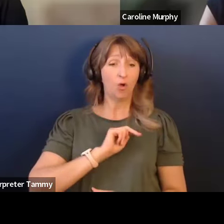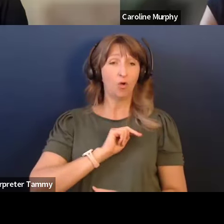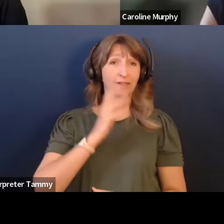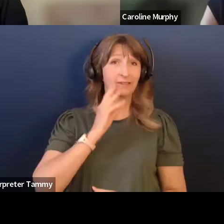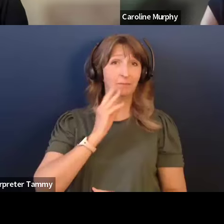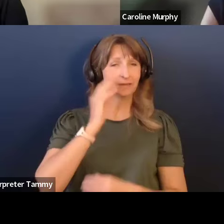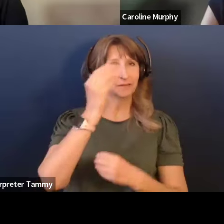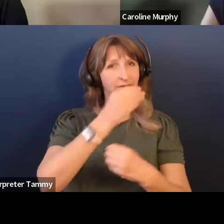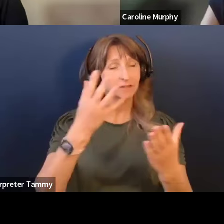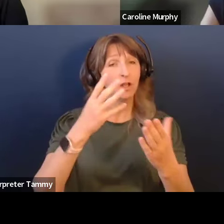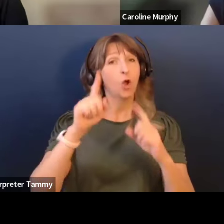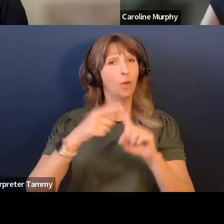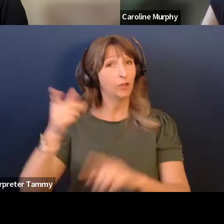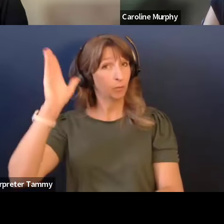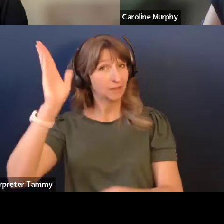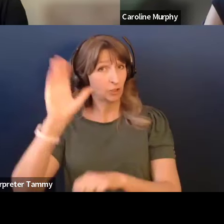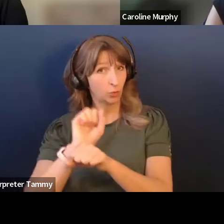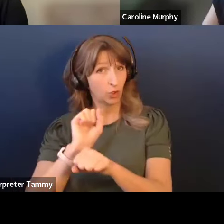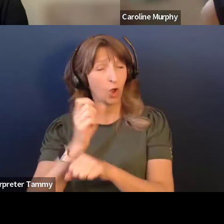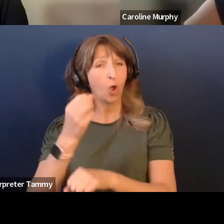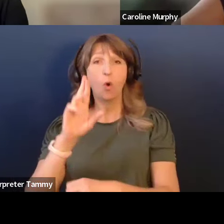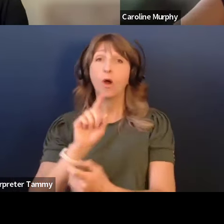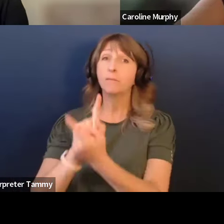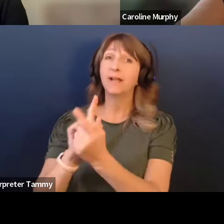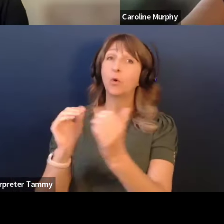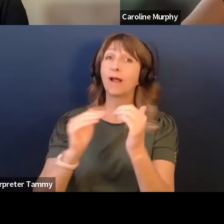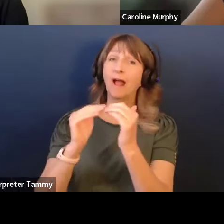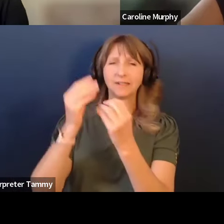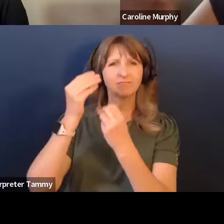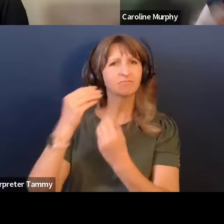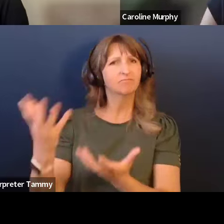but also when you're meeting your colleagues and trying to be part of a new workplace.